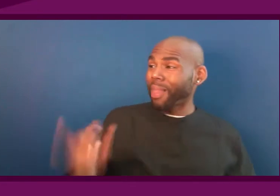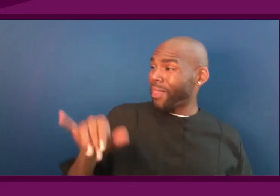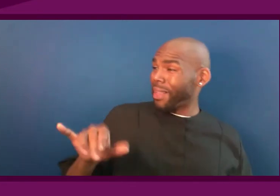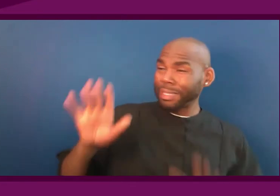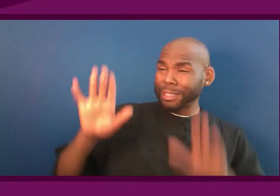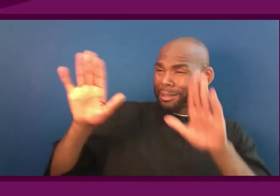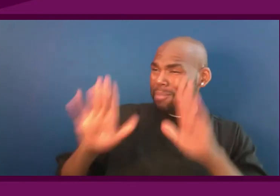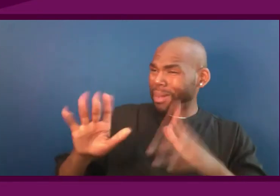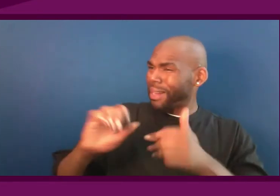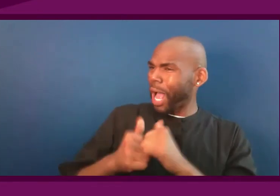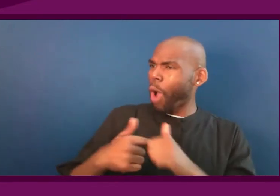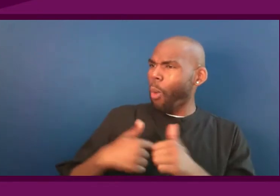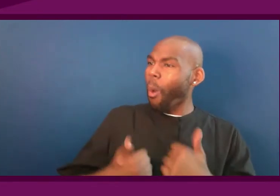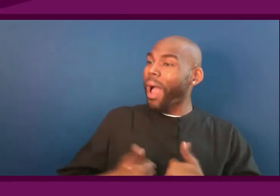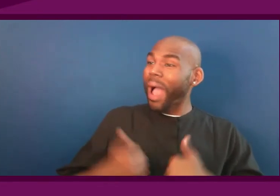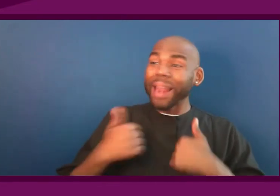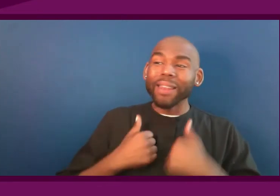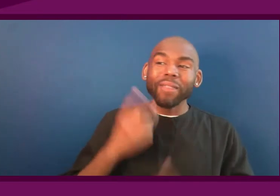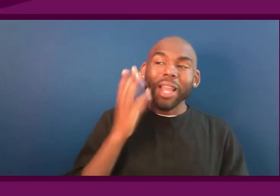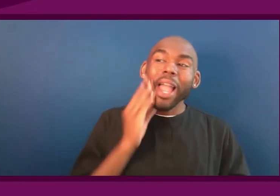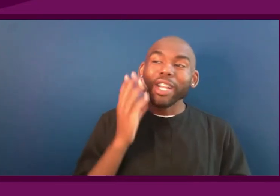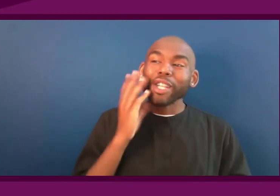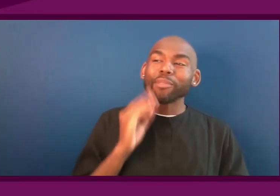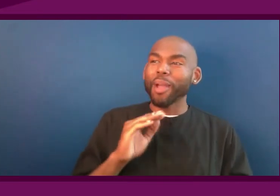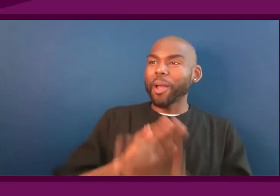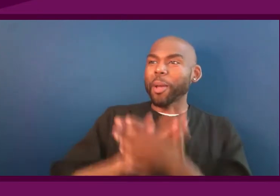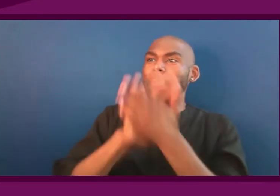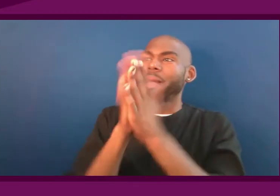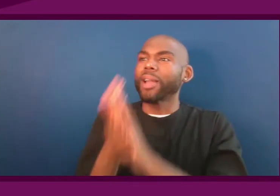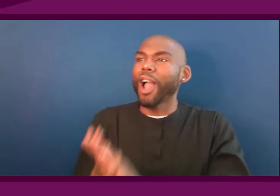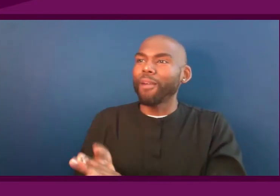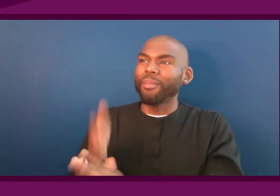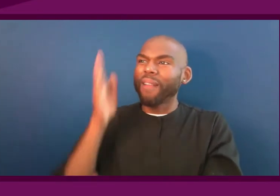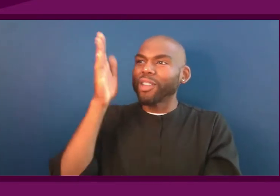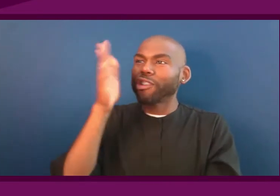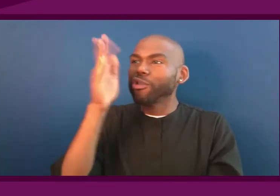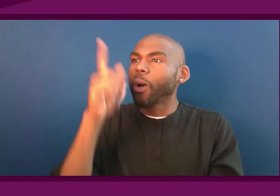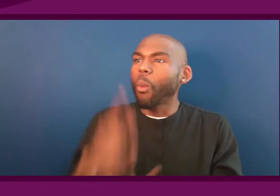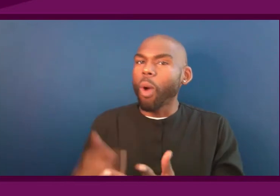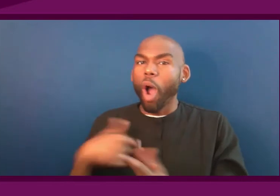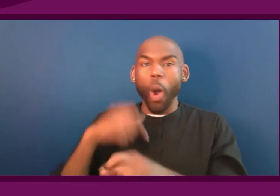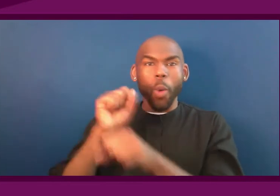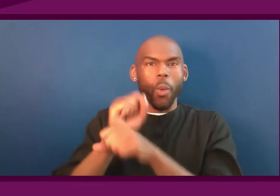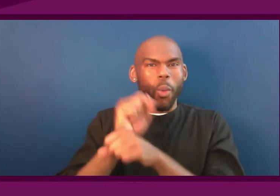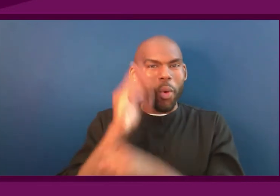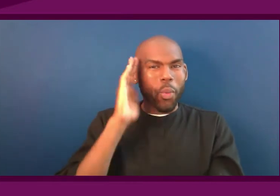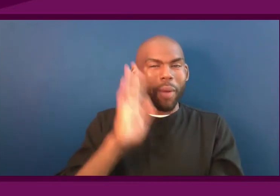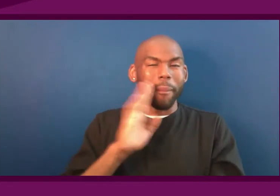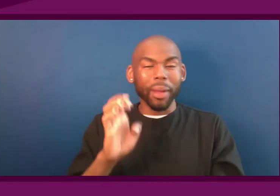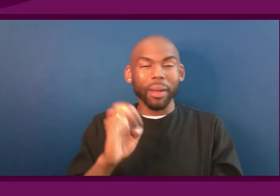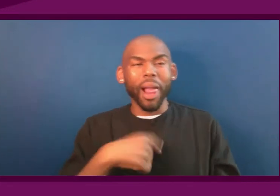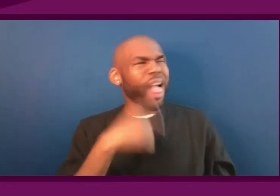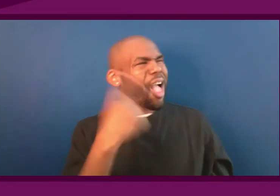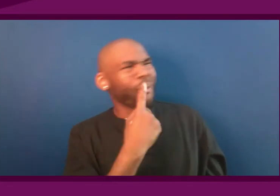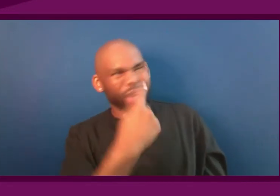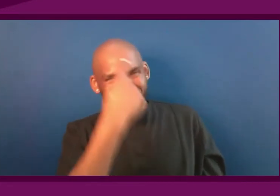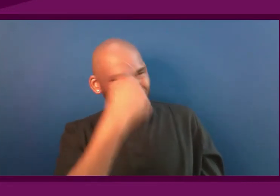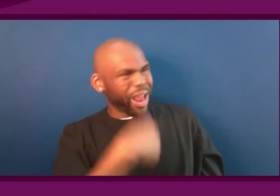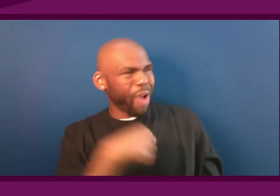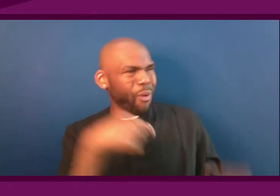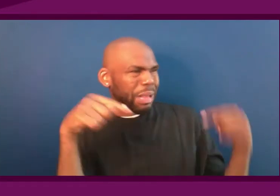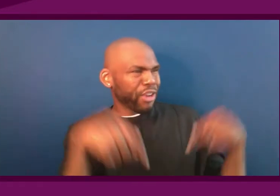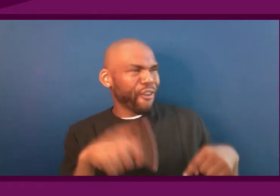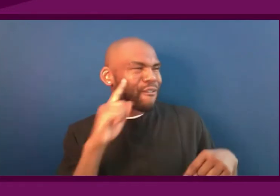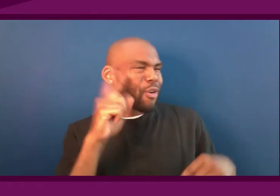all right. I want to help." And yeah. And then my son was born 15 months later and I realized,